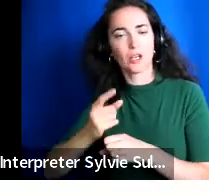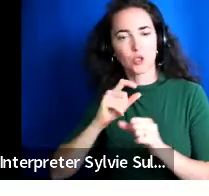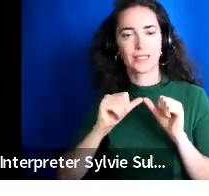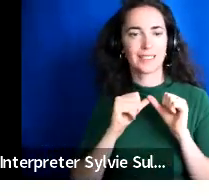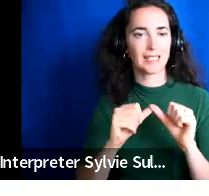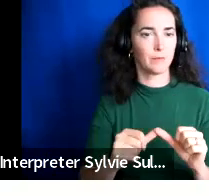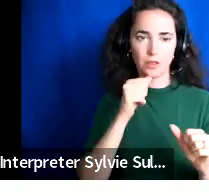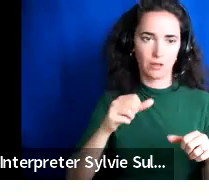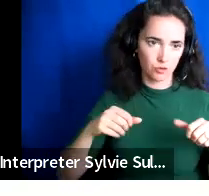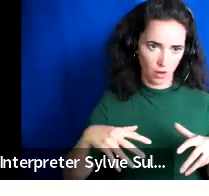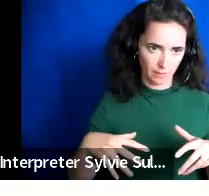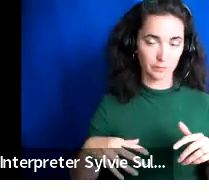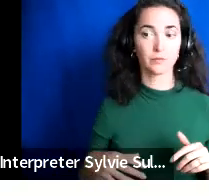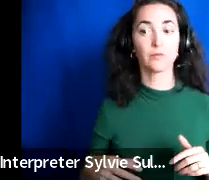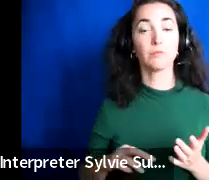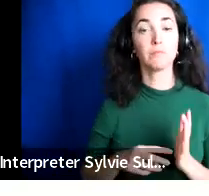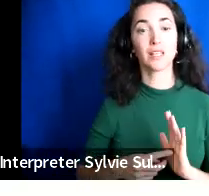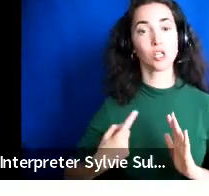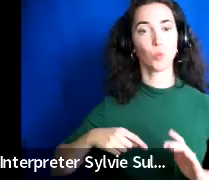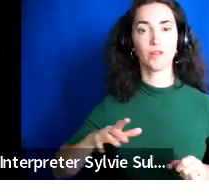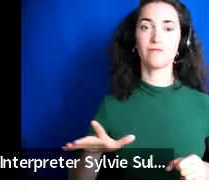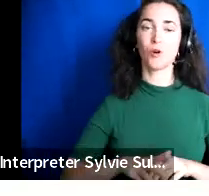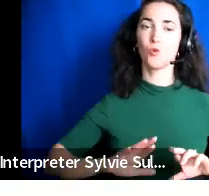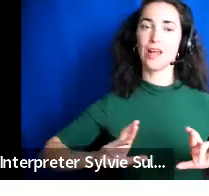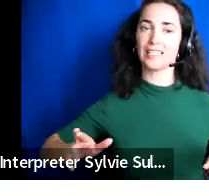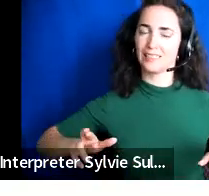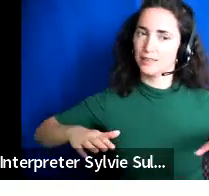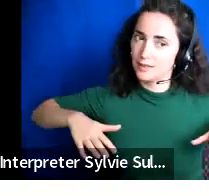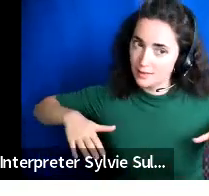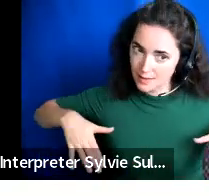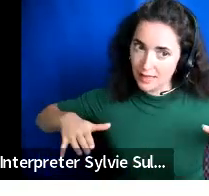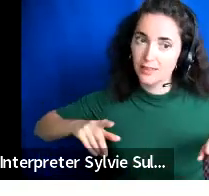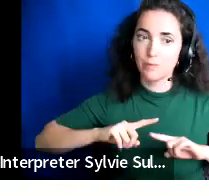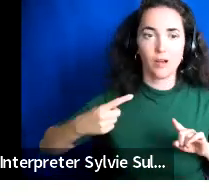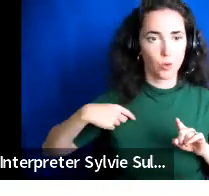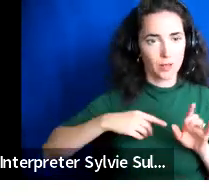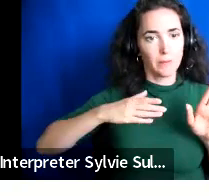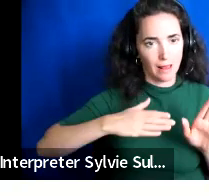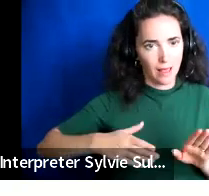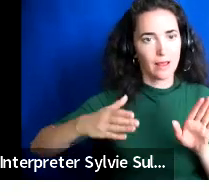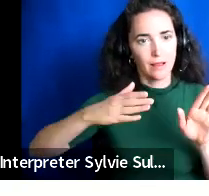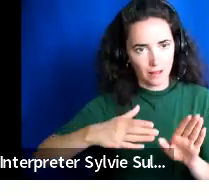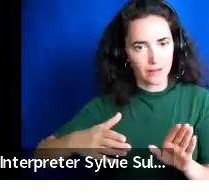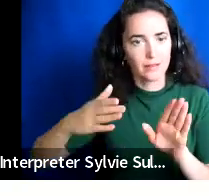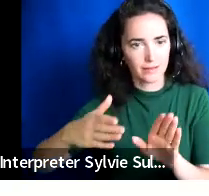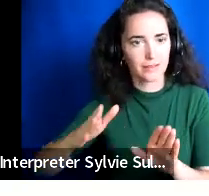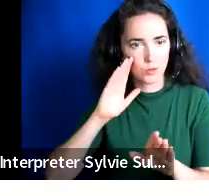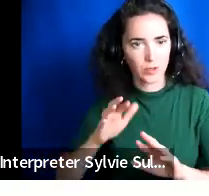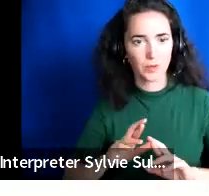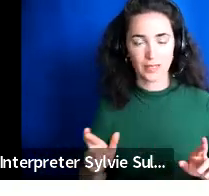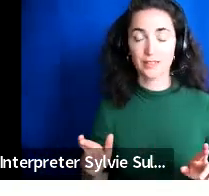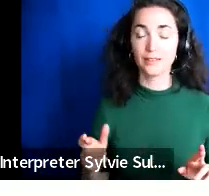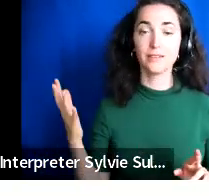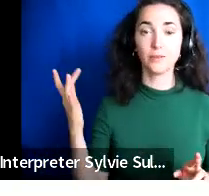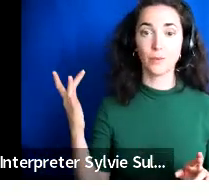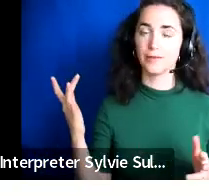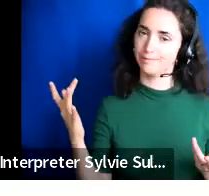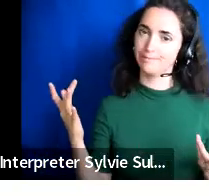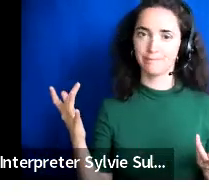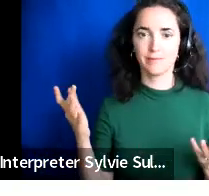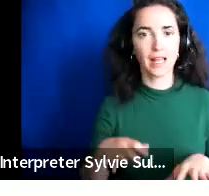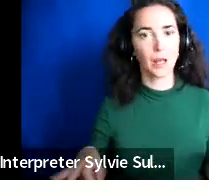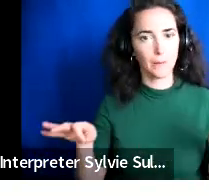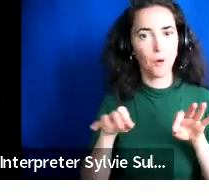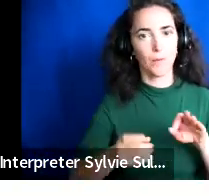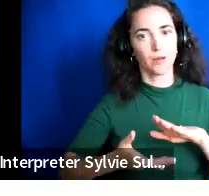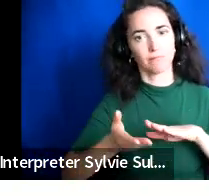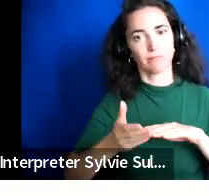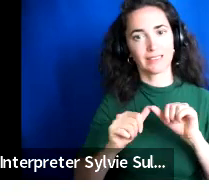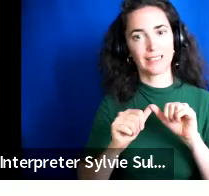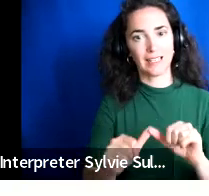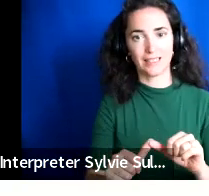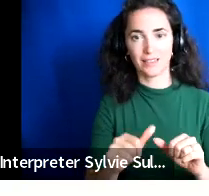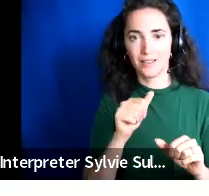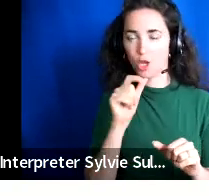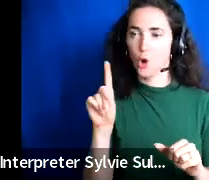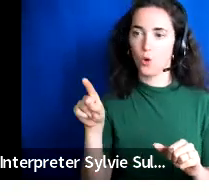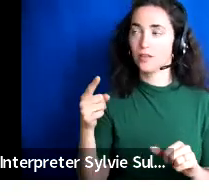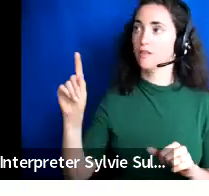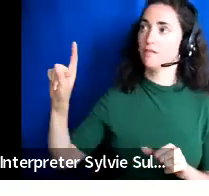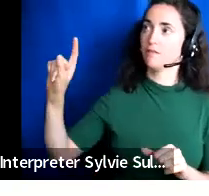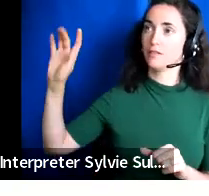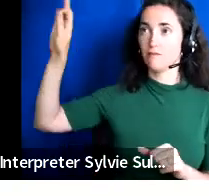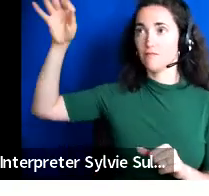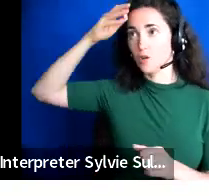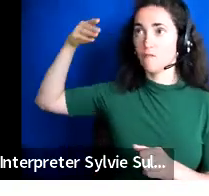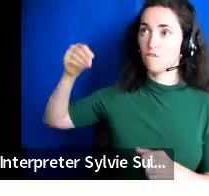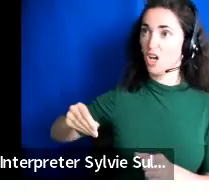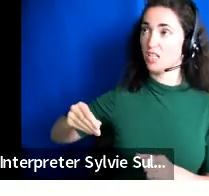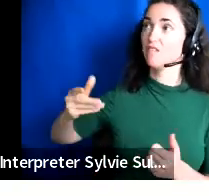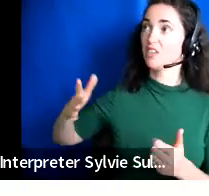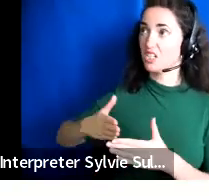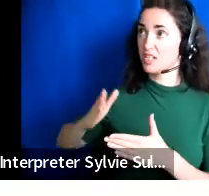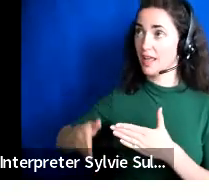So I can't say we are prepared yet at this moment, but that is definitely in our plan of how we are going to be prepared because it definitely needs to be maintained beyond the initial federal funding, and that is everyone so including the Federal